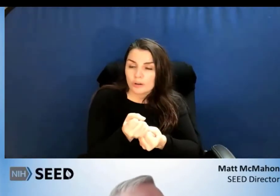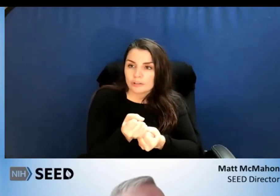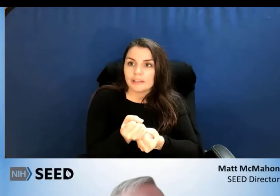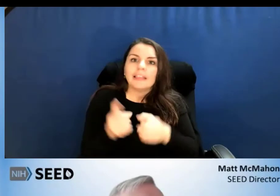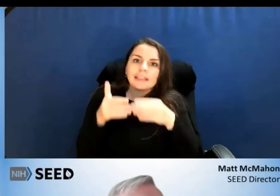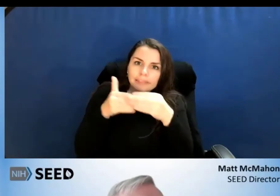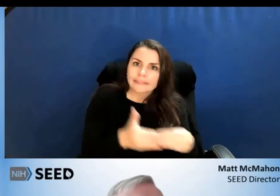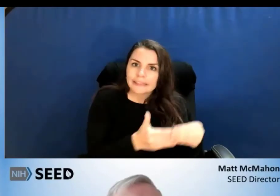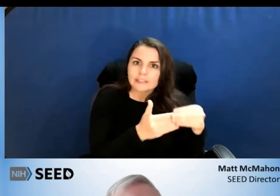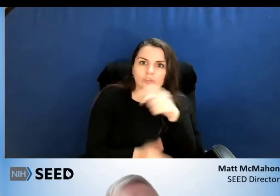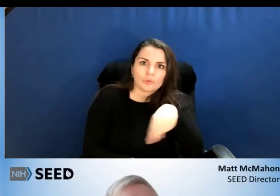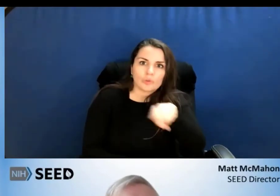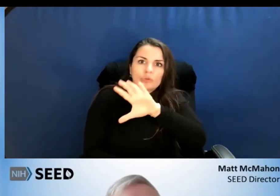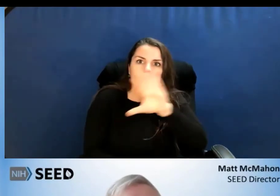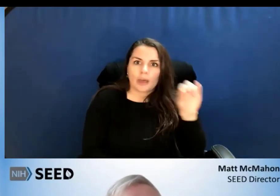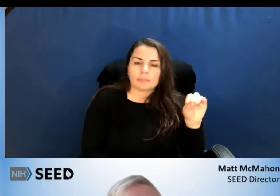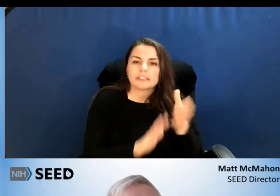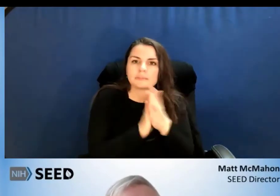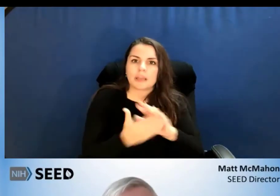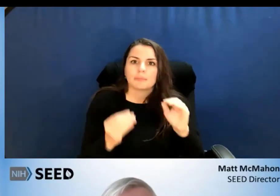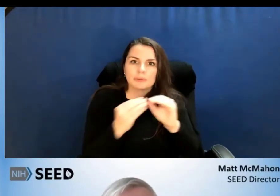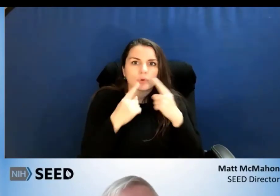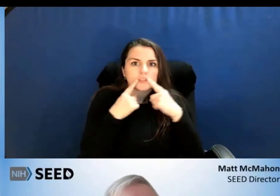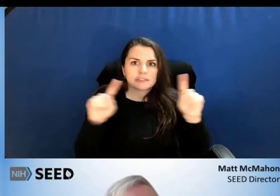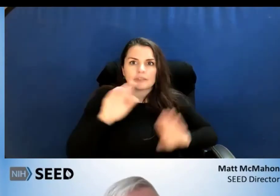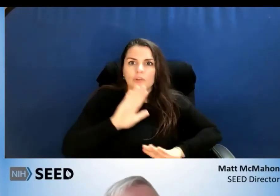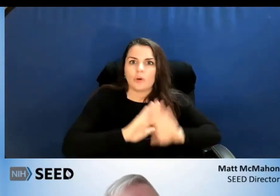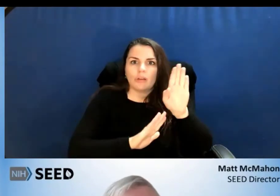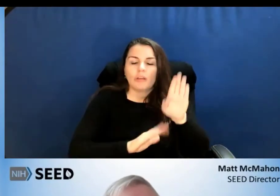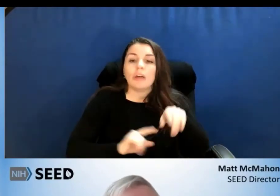And even though that paper takes it maybe, arguably,